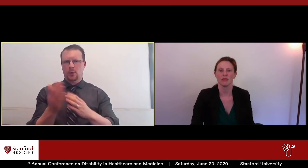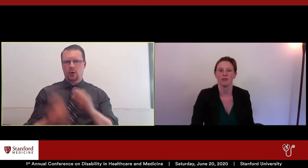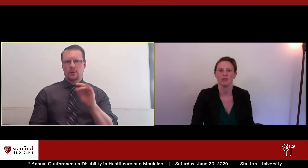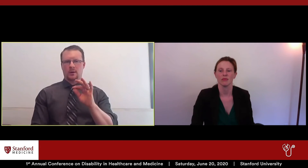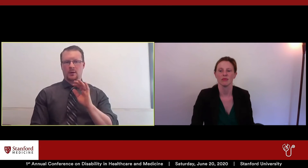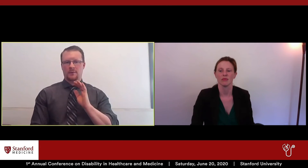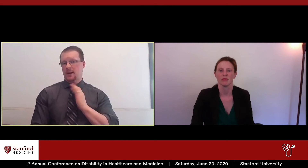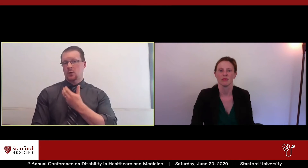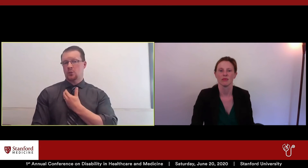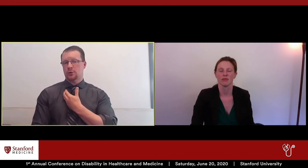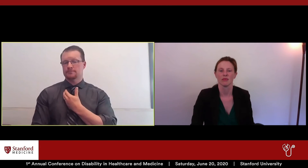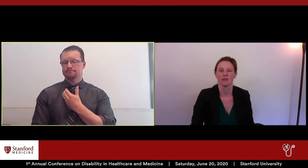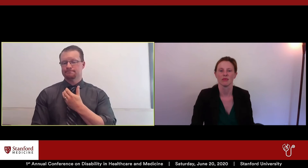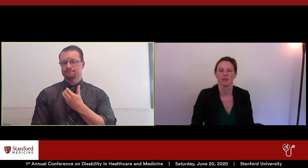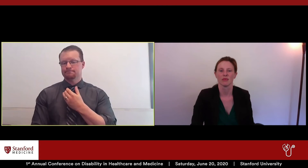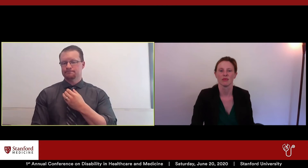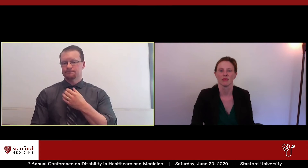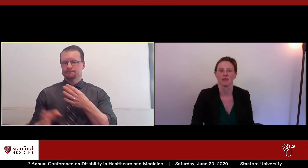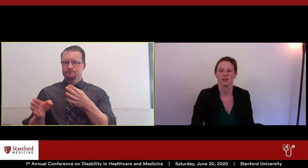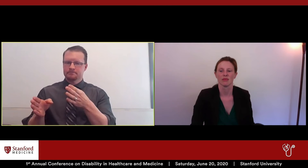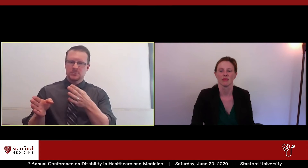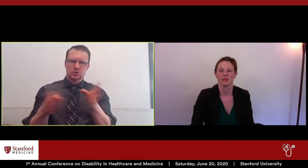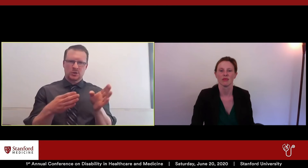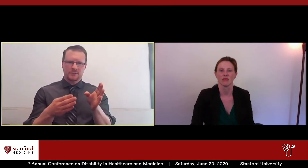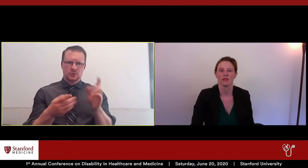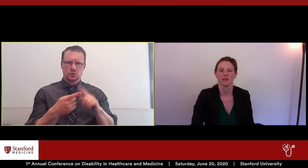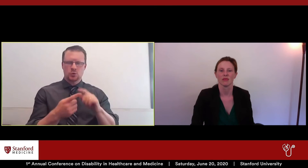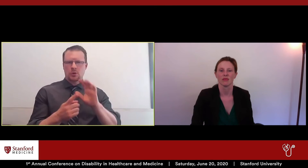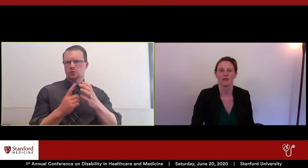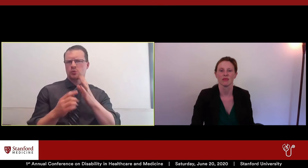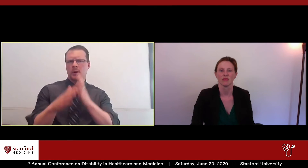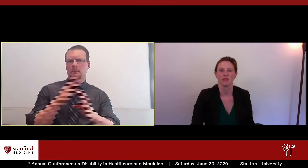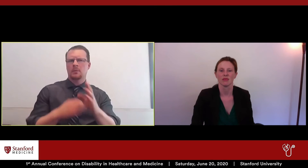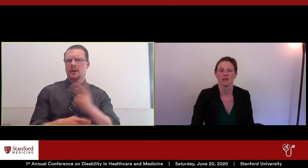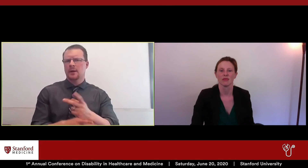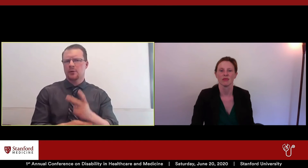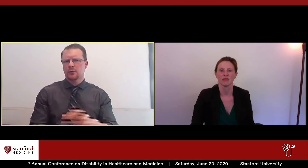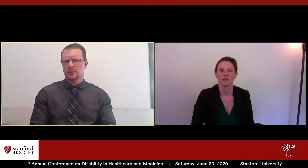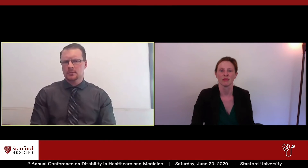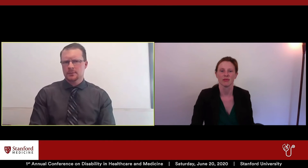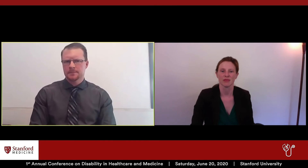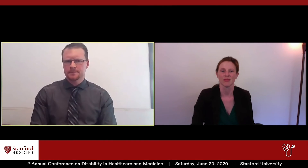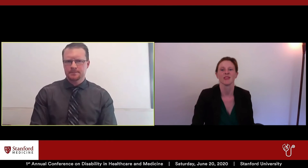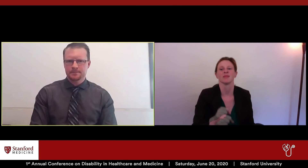I think that's critically important to shifting the way that we look at